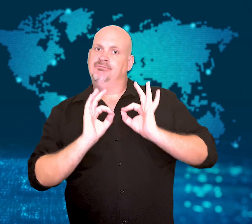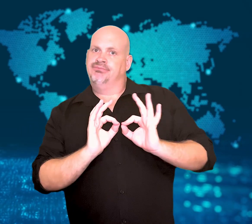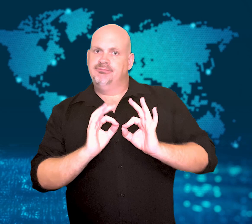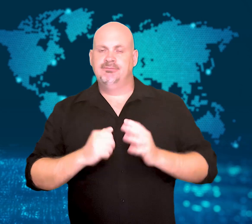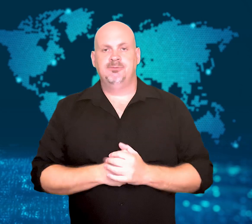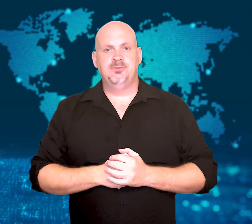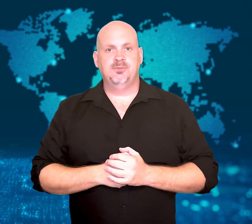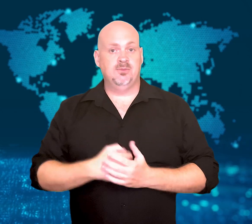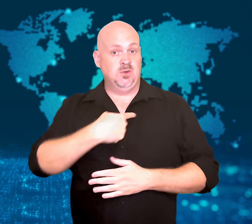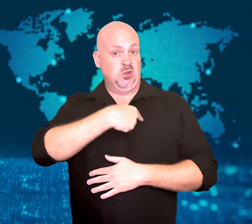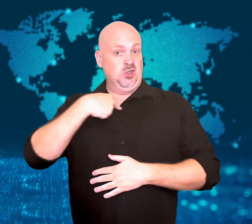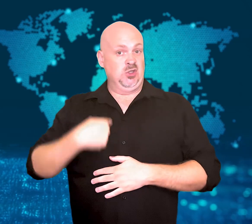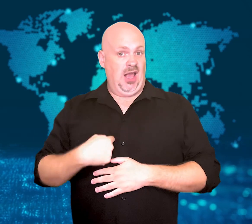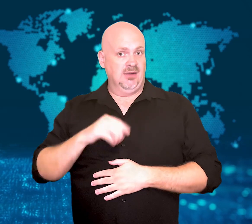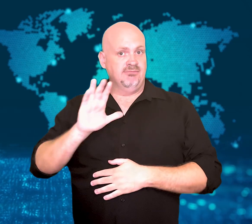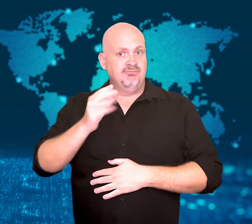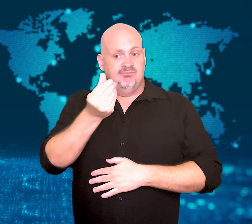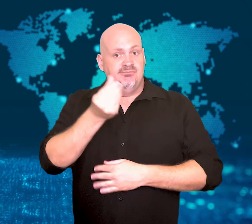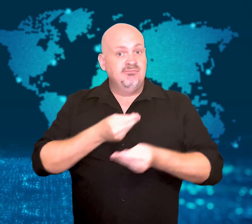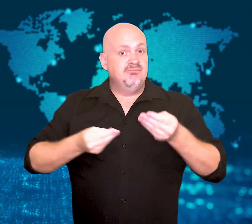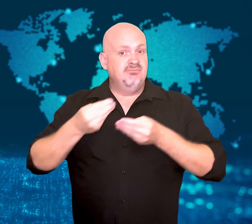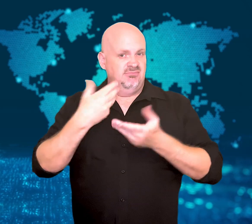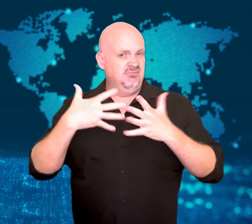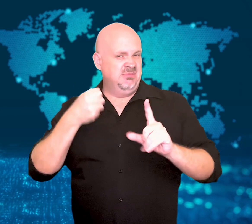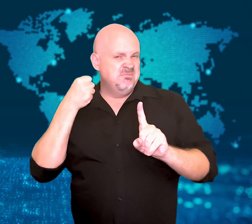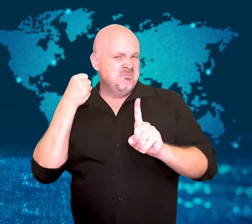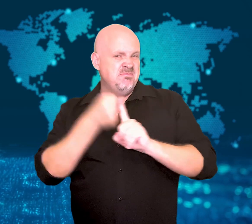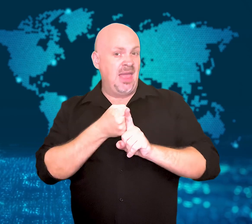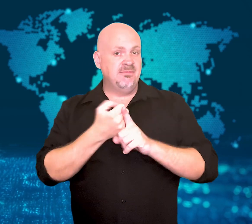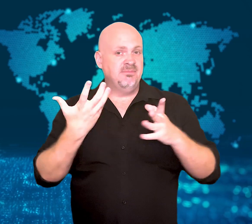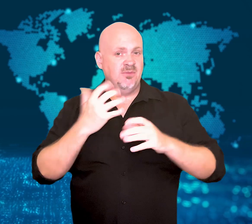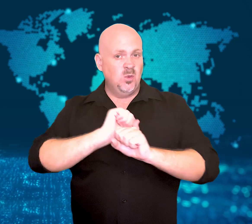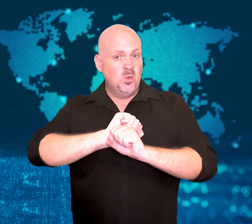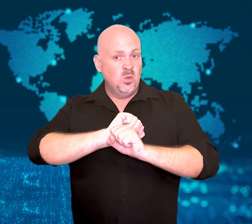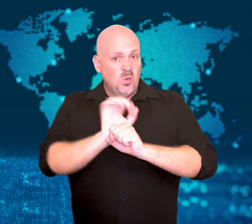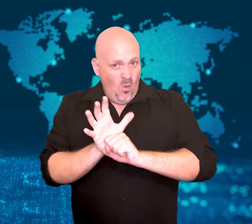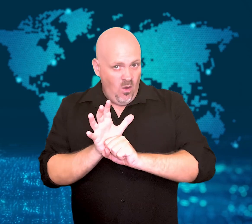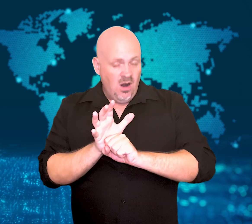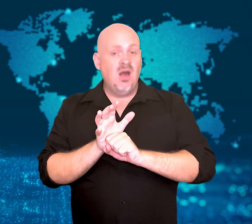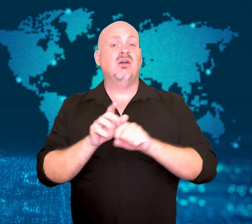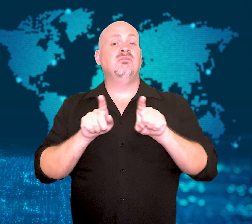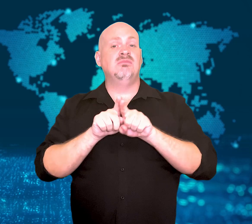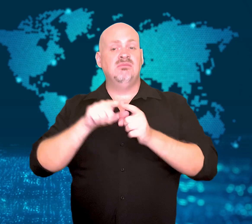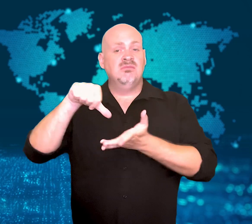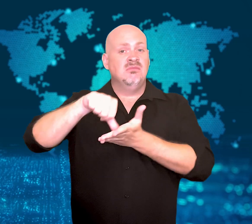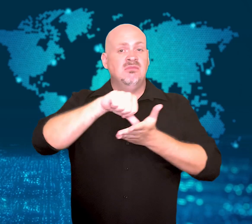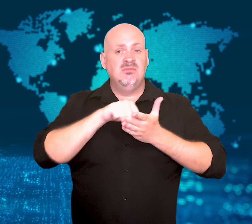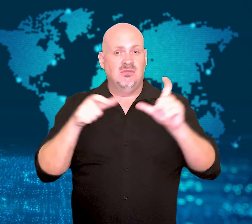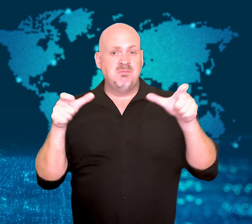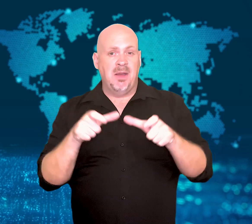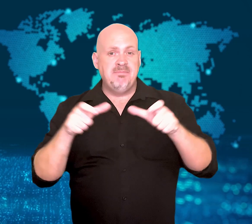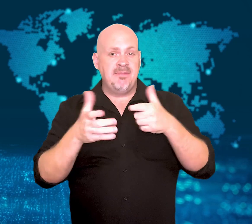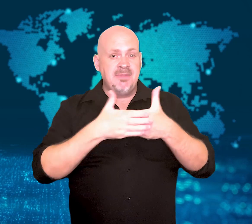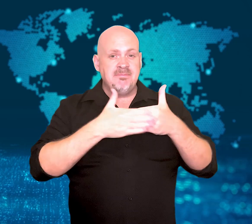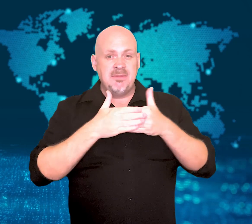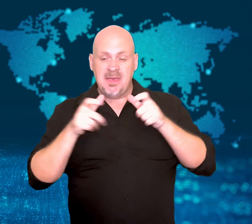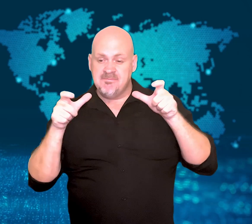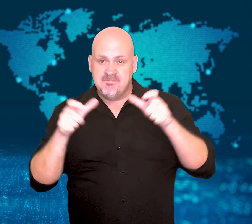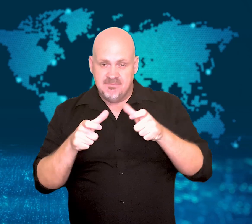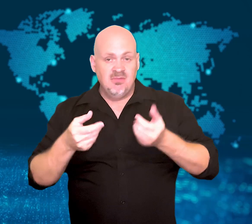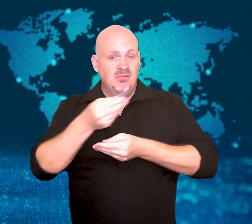China's economy has been impacted by the COVID-19 pandemic and resulting lockdowns.